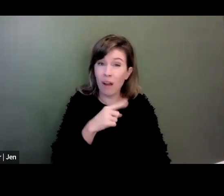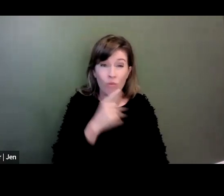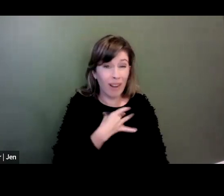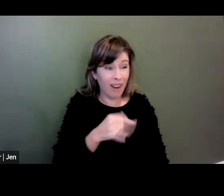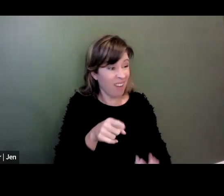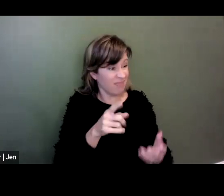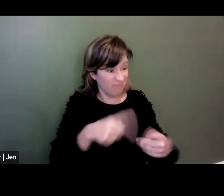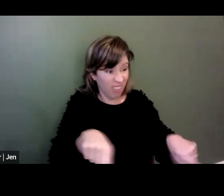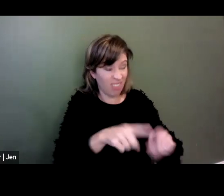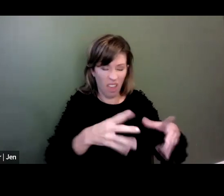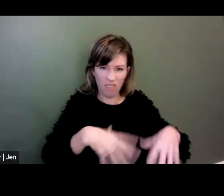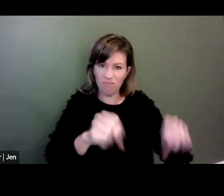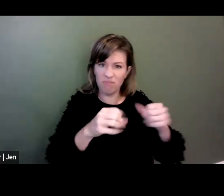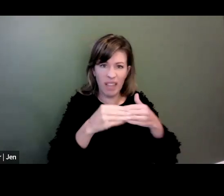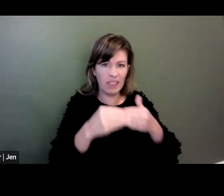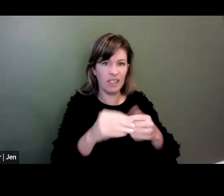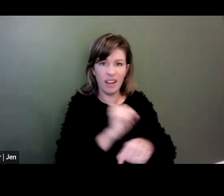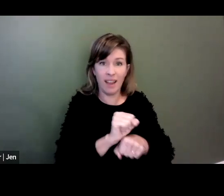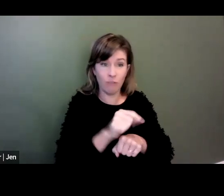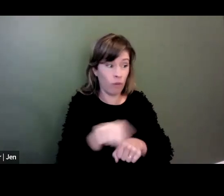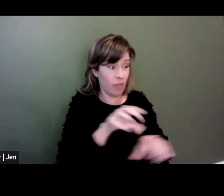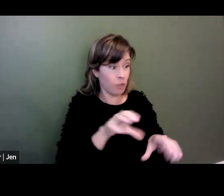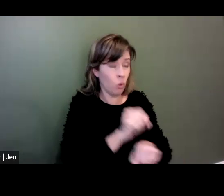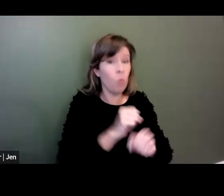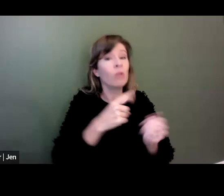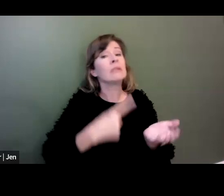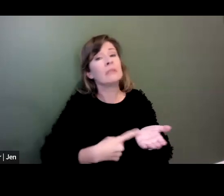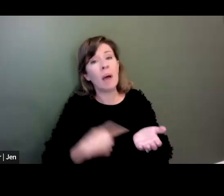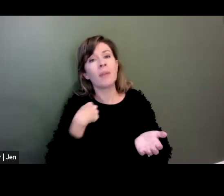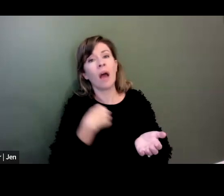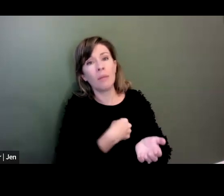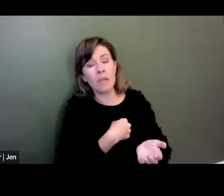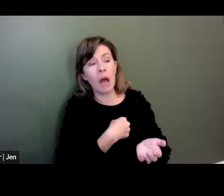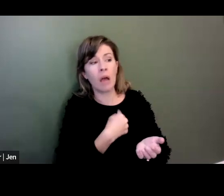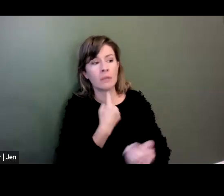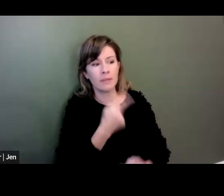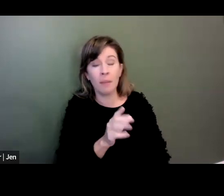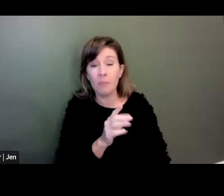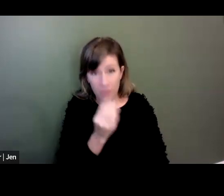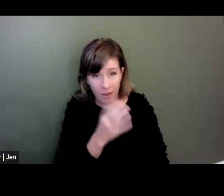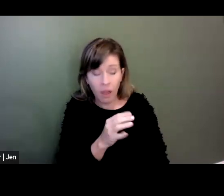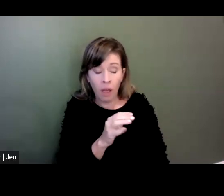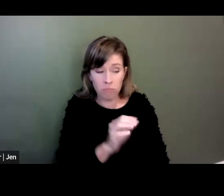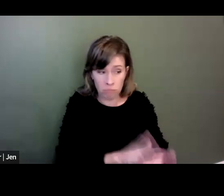a lot of work and sometimes it 's us telling them that's way too much work. So let us help you do some of this work. So